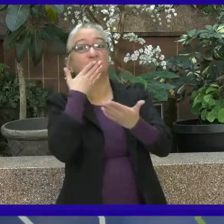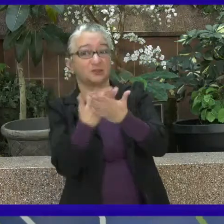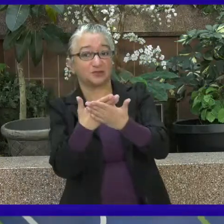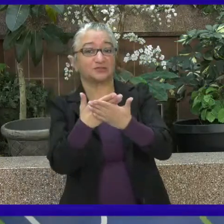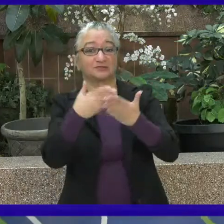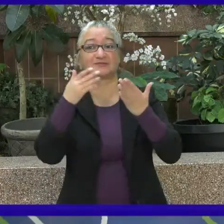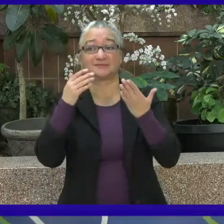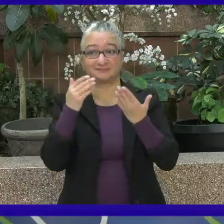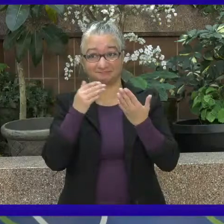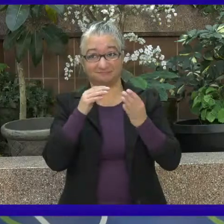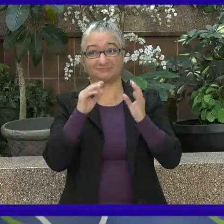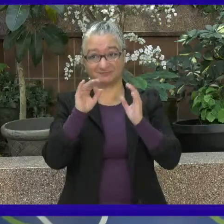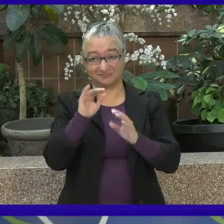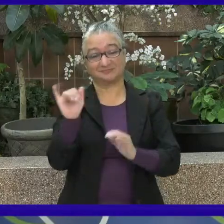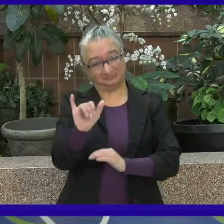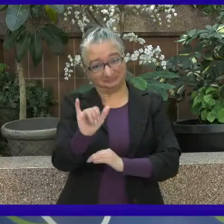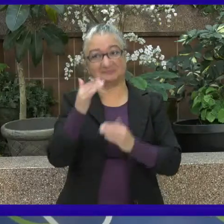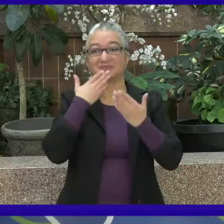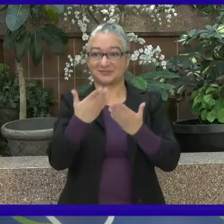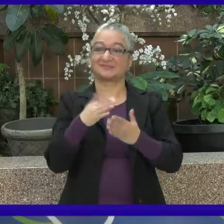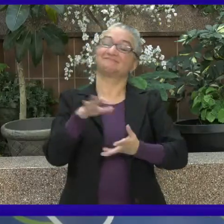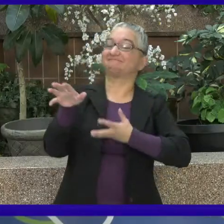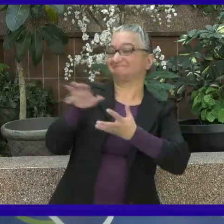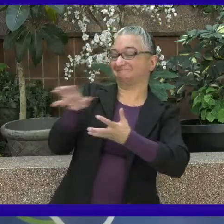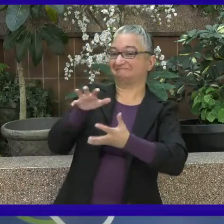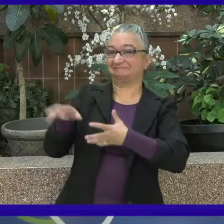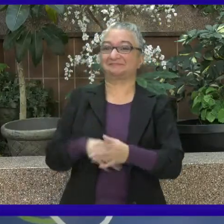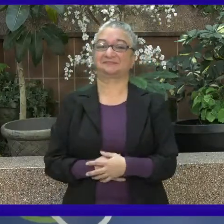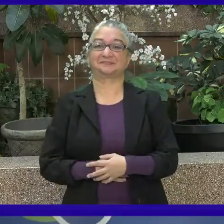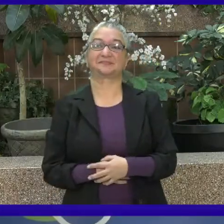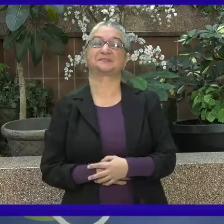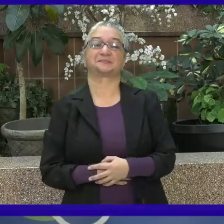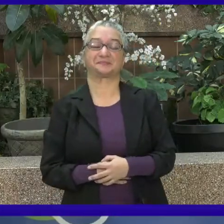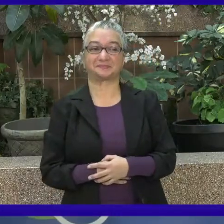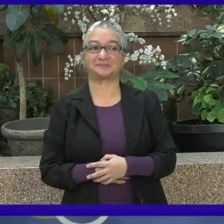i want to thank everybody for their thoughtful remarks and for all you've done throughout this